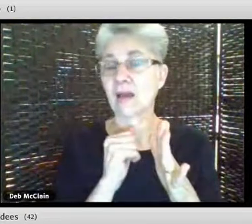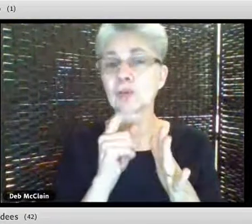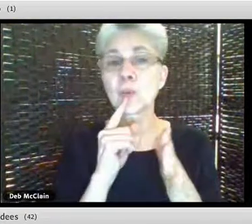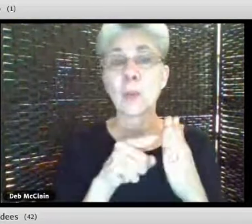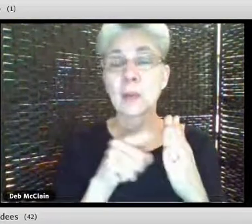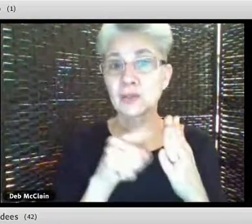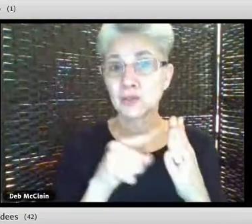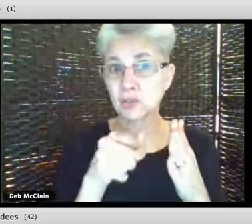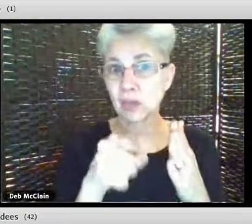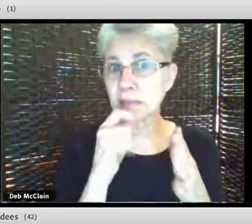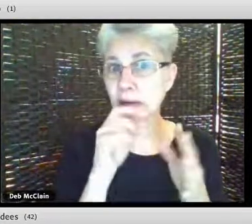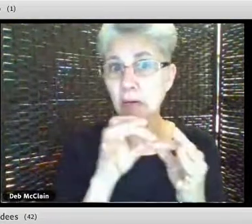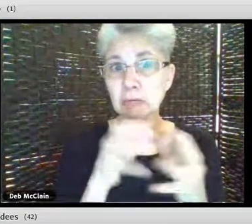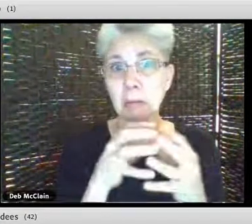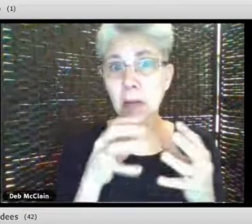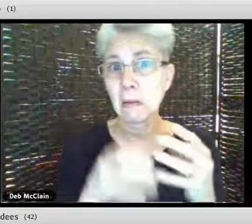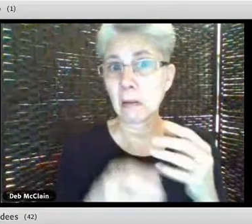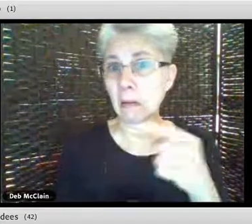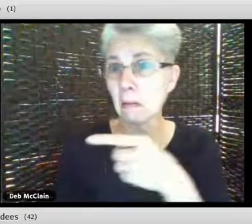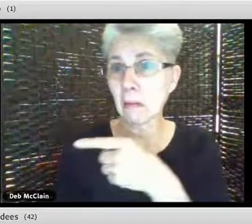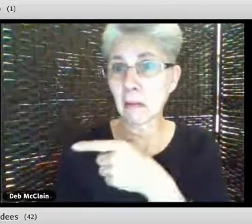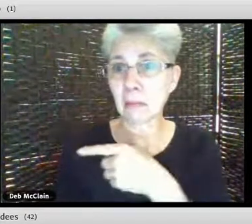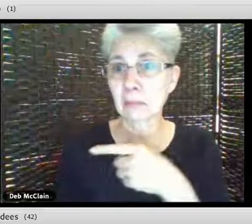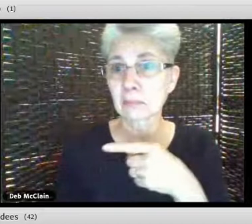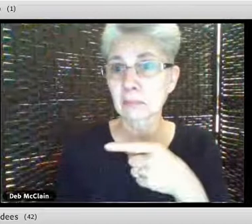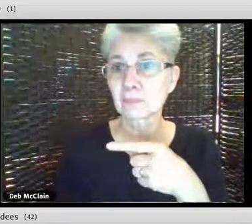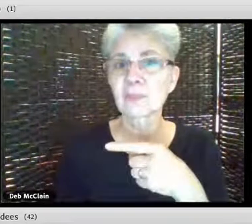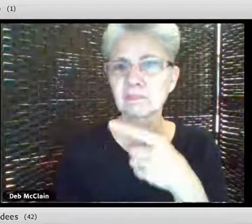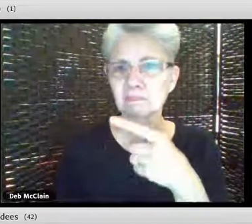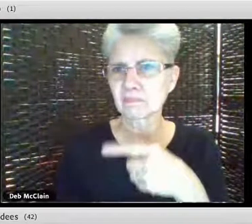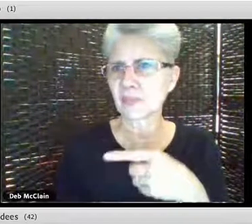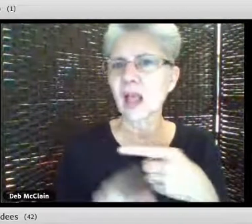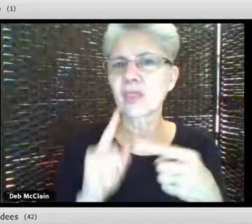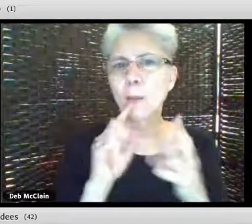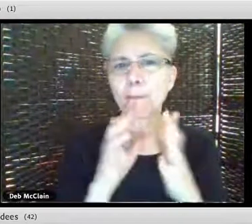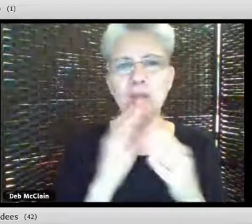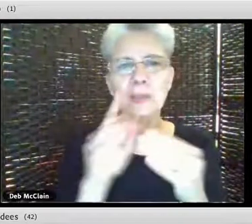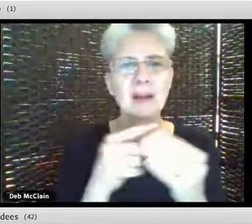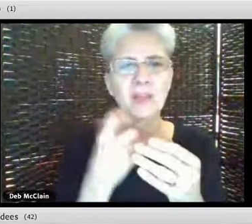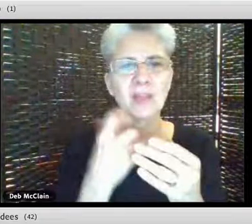and the books that are out there actually pretty dated, but here's some that I found. You may want to check them out.